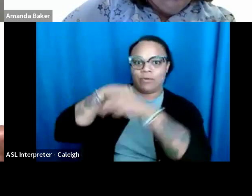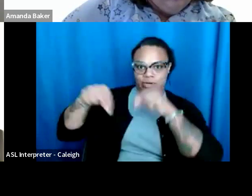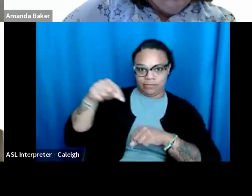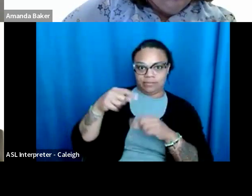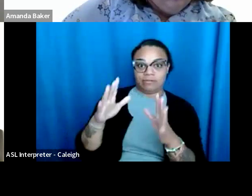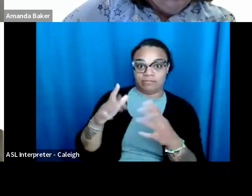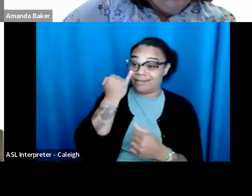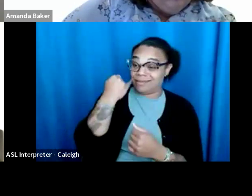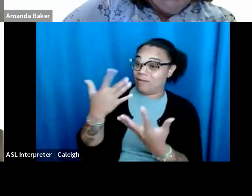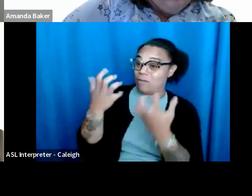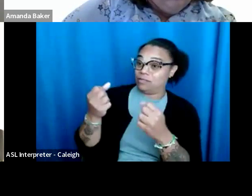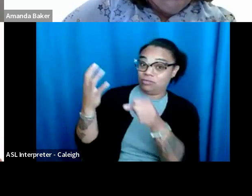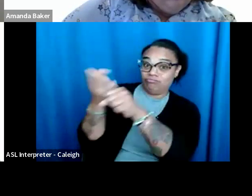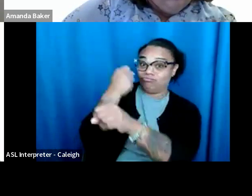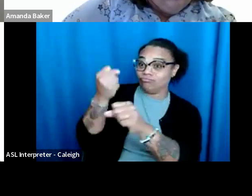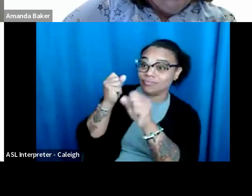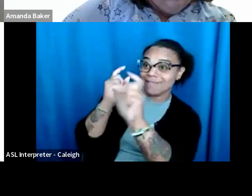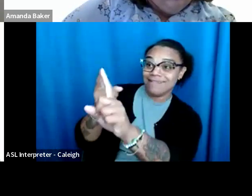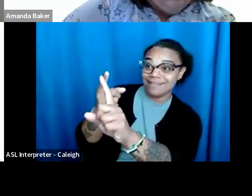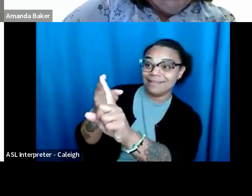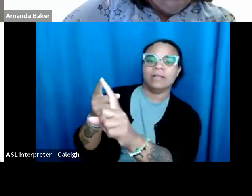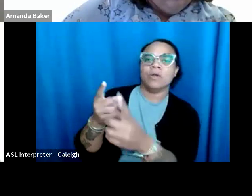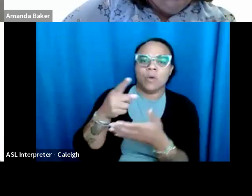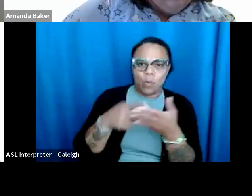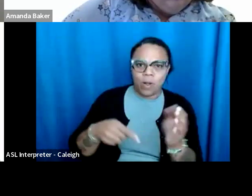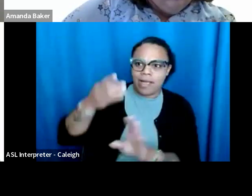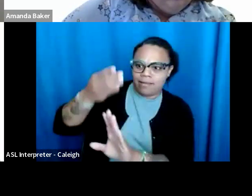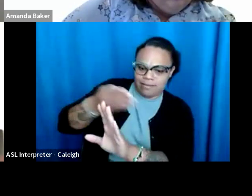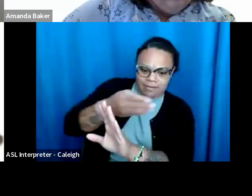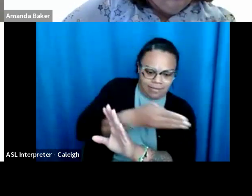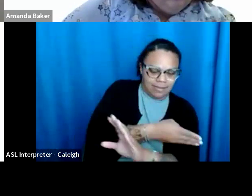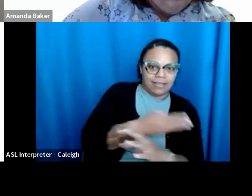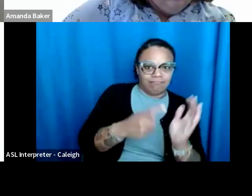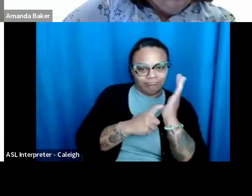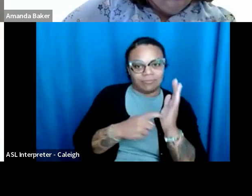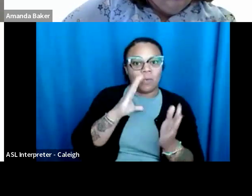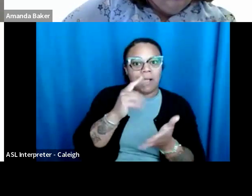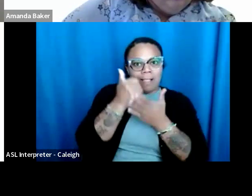to accomplish X? And how long will it take?"